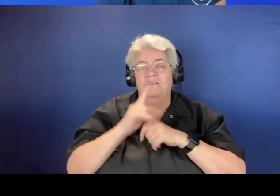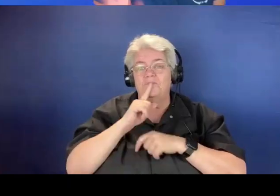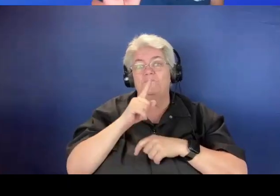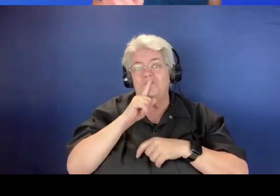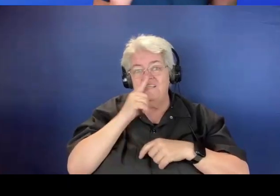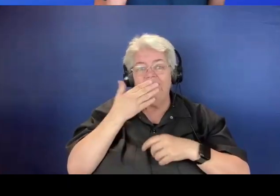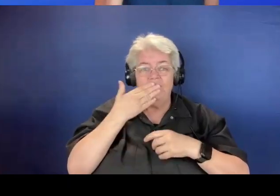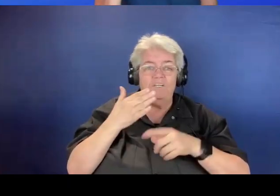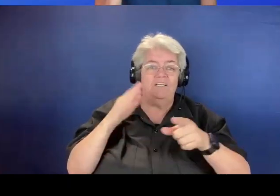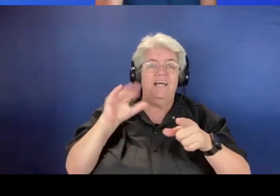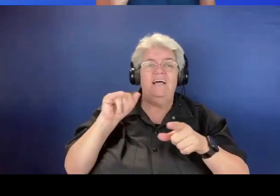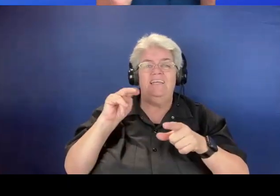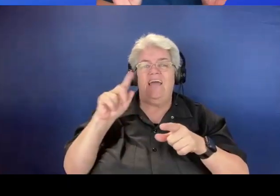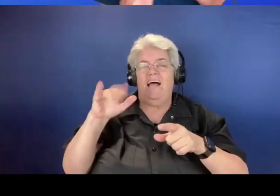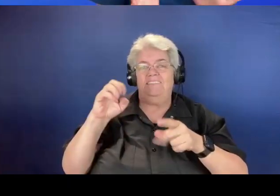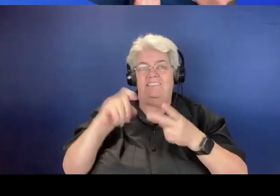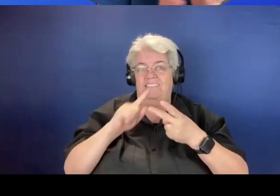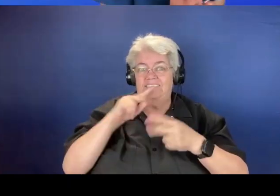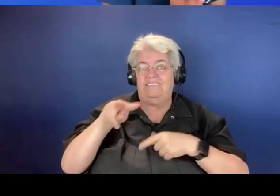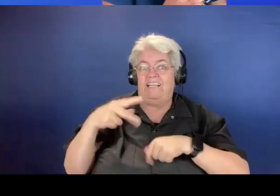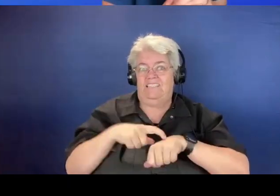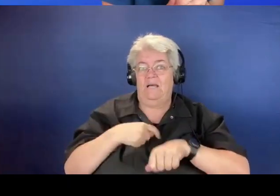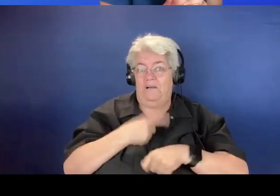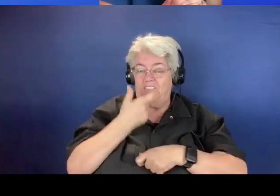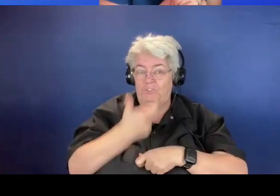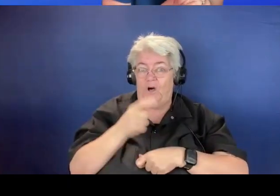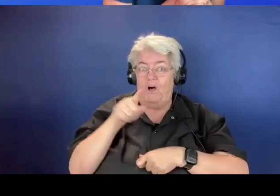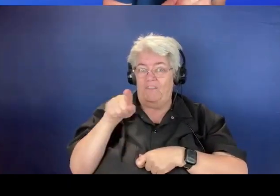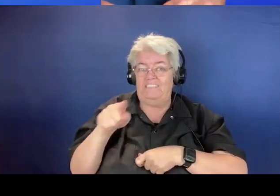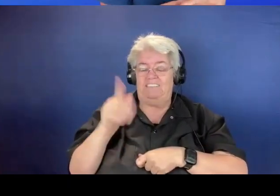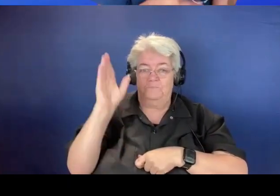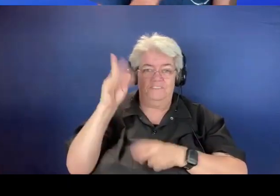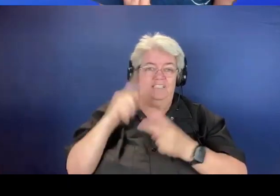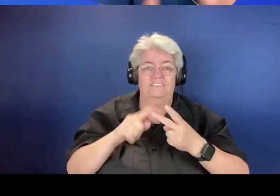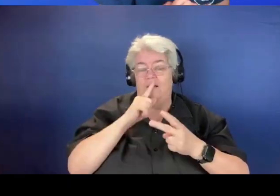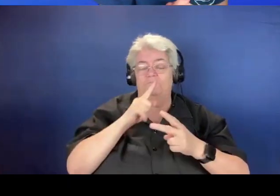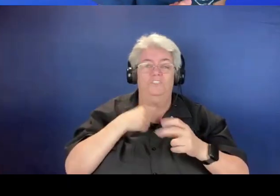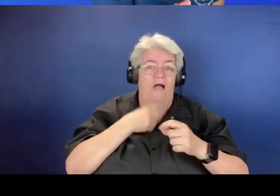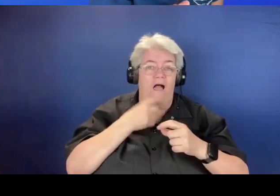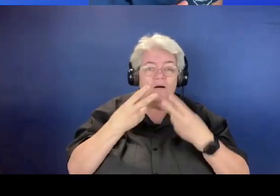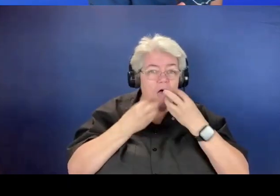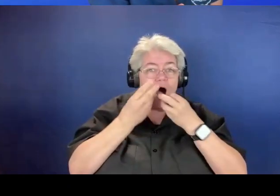This is the second time I've sat in on this presentation and I just I'm just I